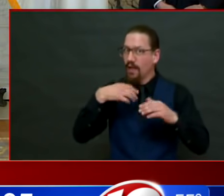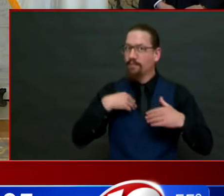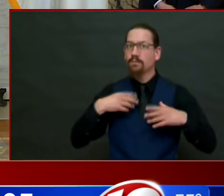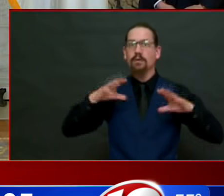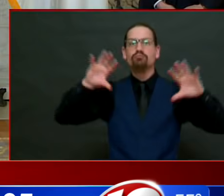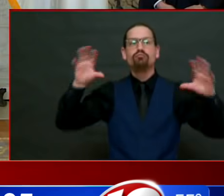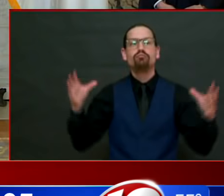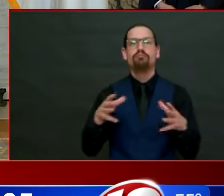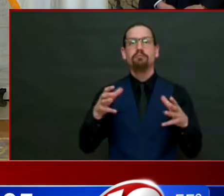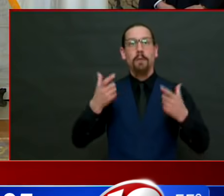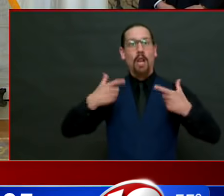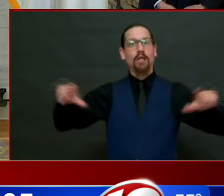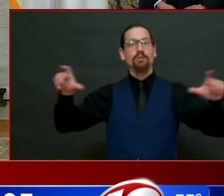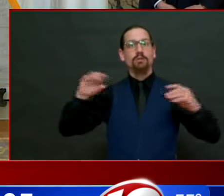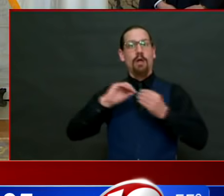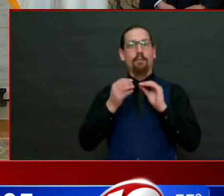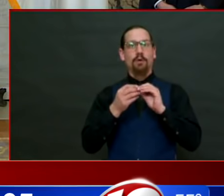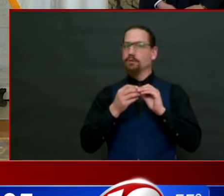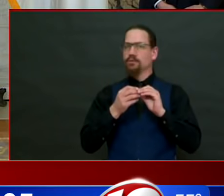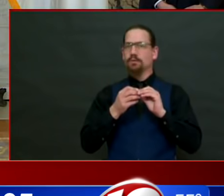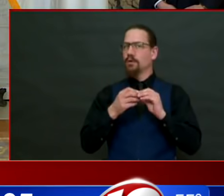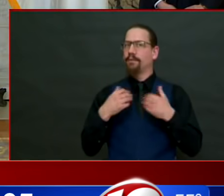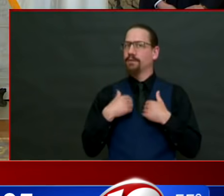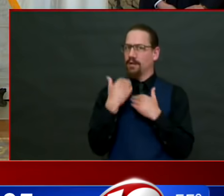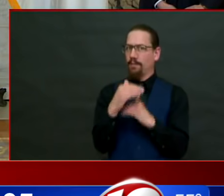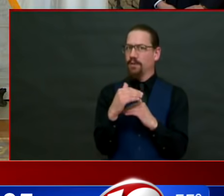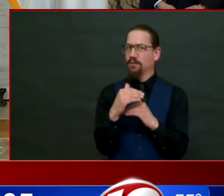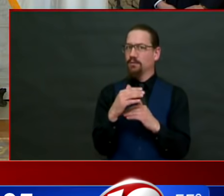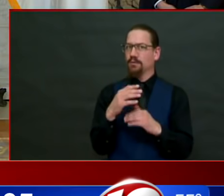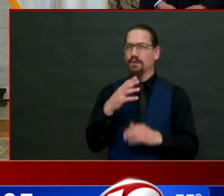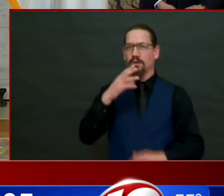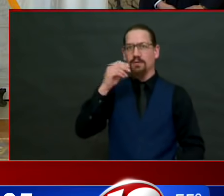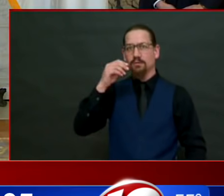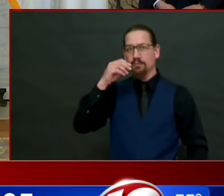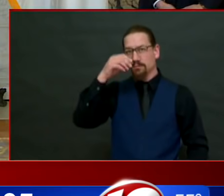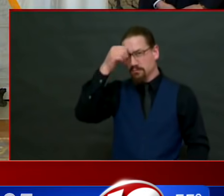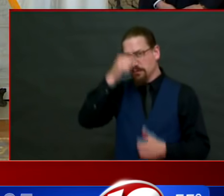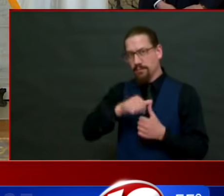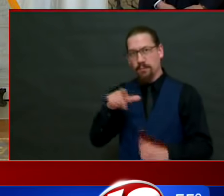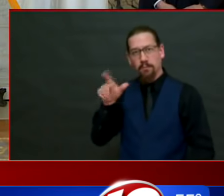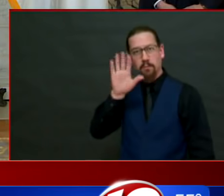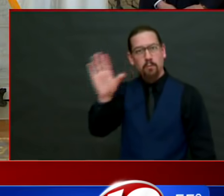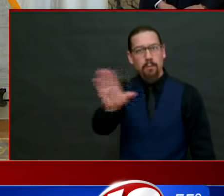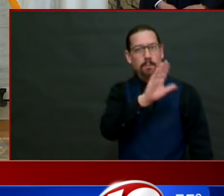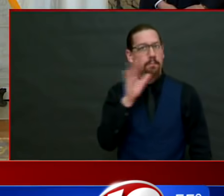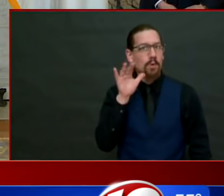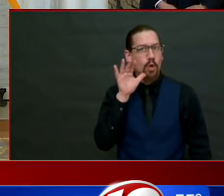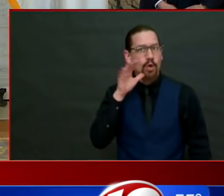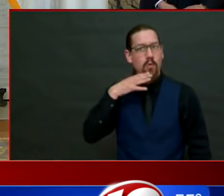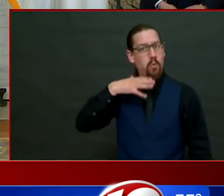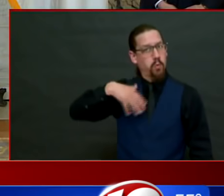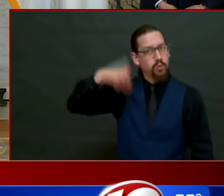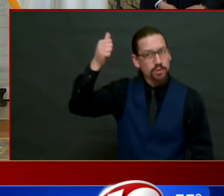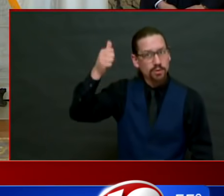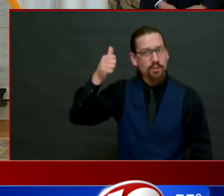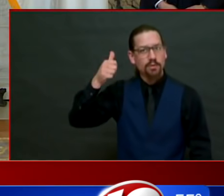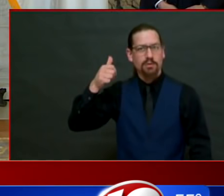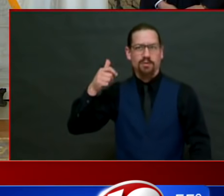IN GATHERINGS. ESPECIALLY IF YOUR MOTHER IS